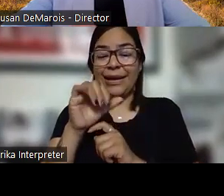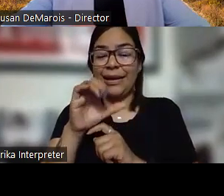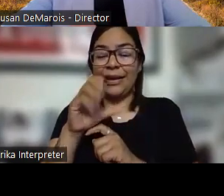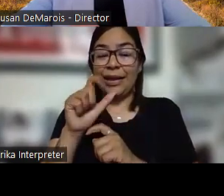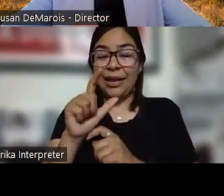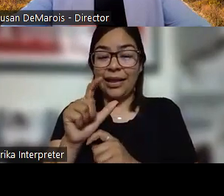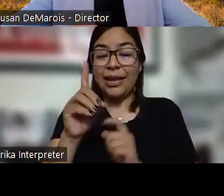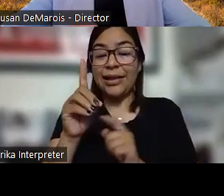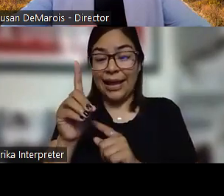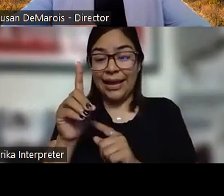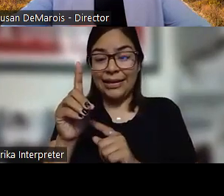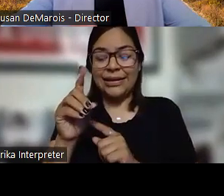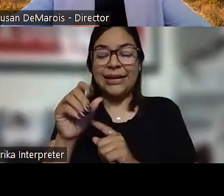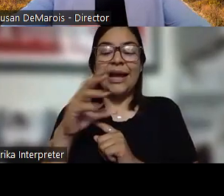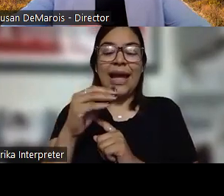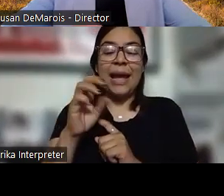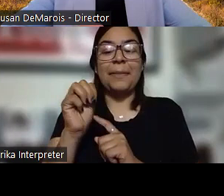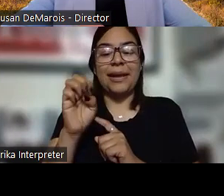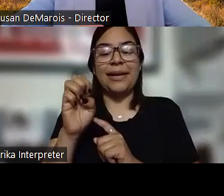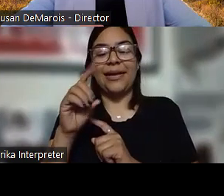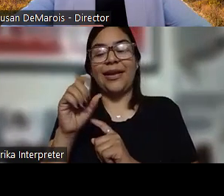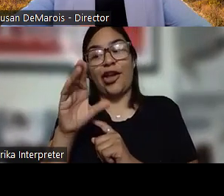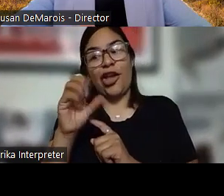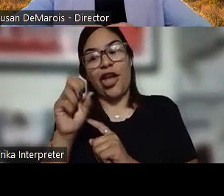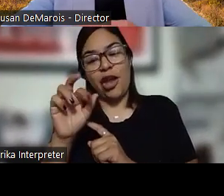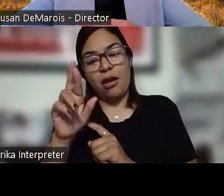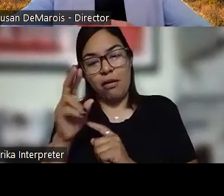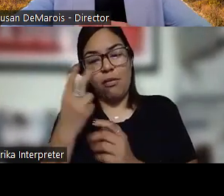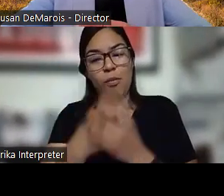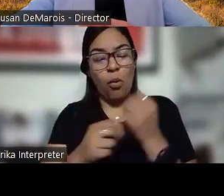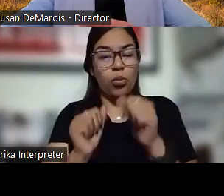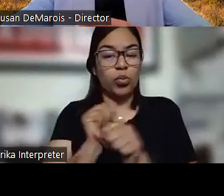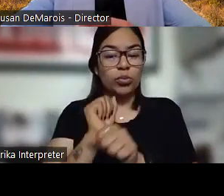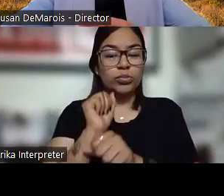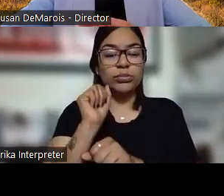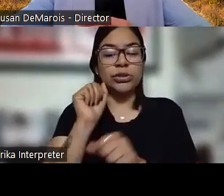for the programs branding Communications and Outreach um how we can make these Services